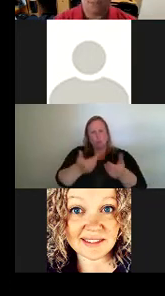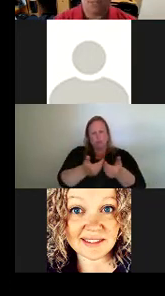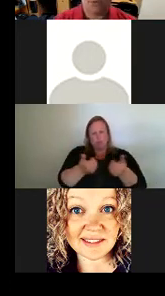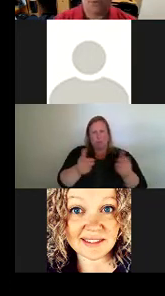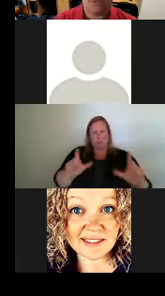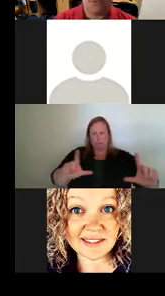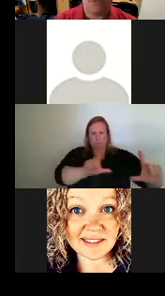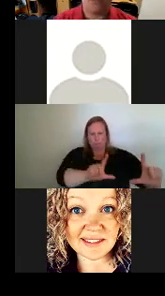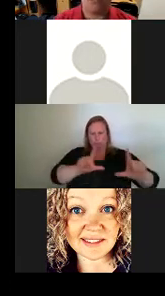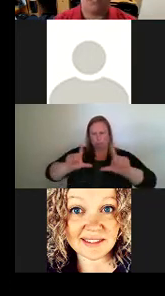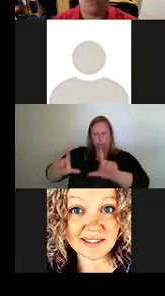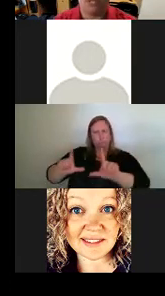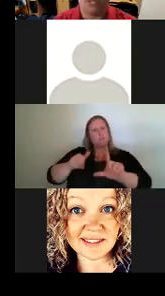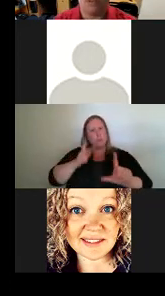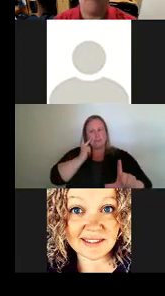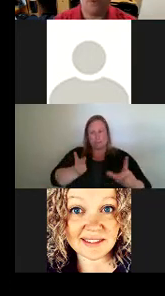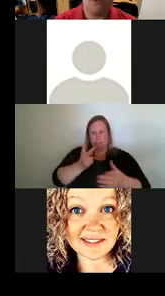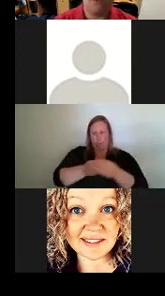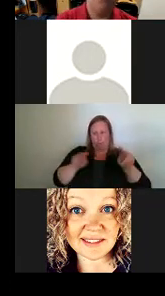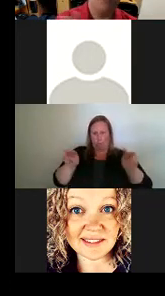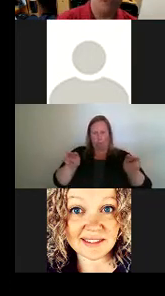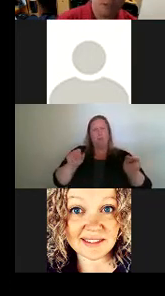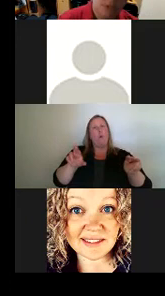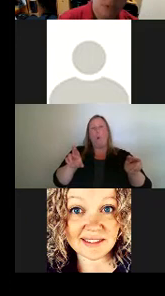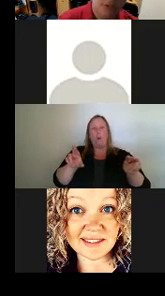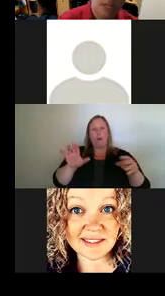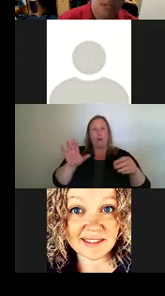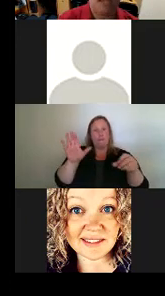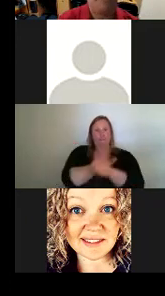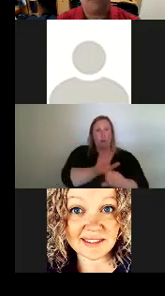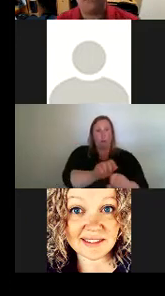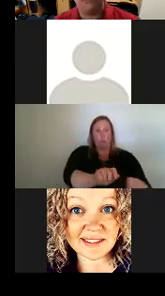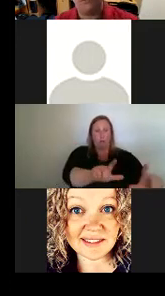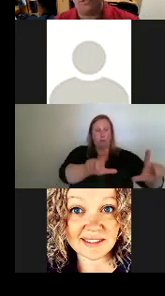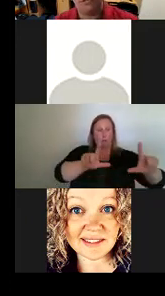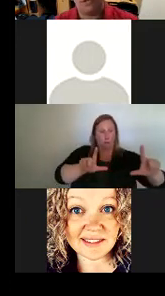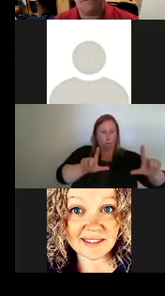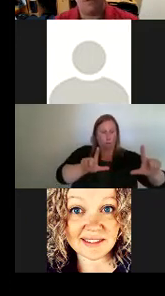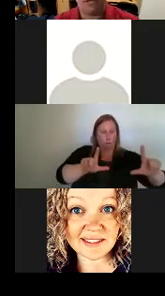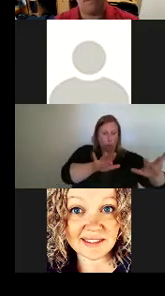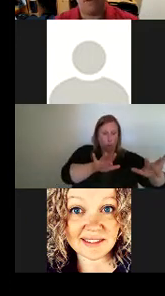SPLIT SCREEN VIEW AS WELL AS SWITCHING FULL TO THE COMPUTER AND FULL TO THE ELECTRONIC MAGNIFIER.